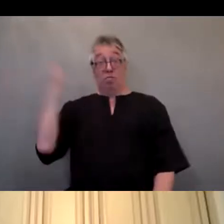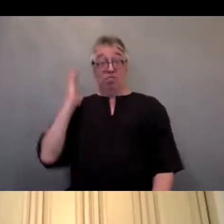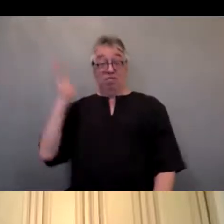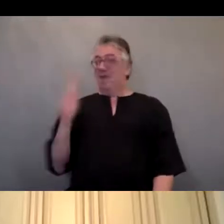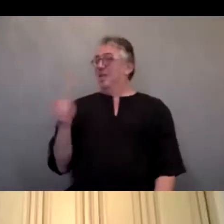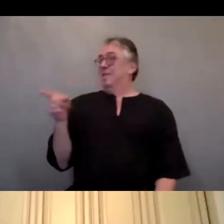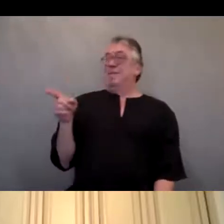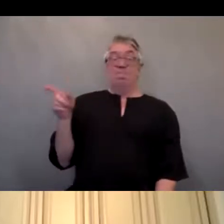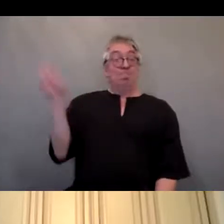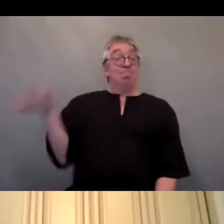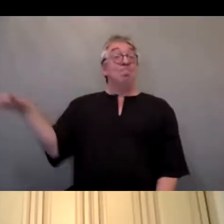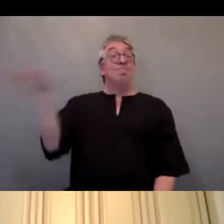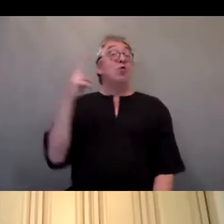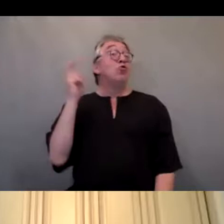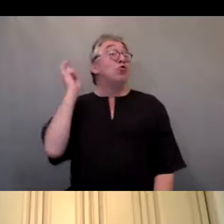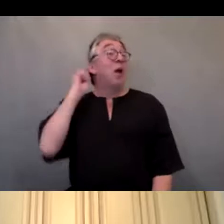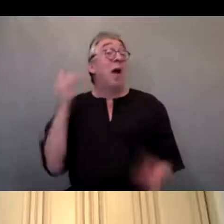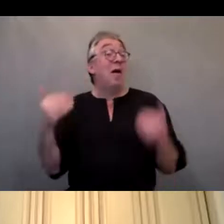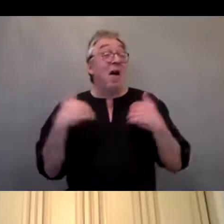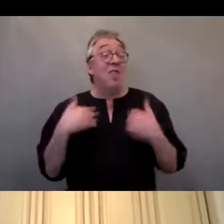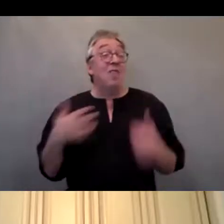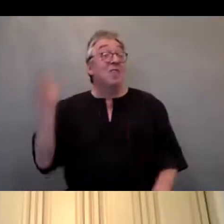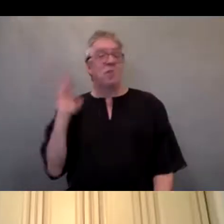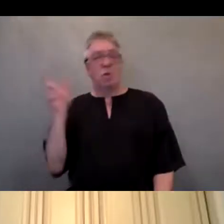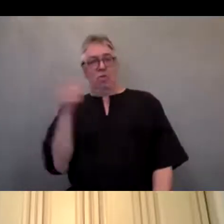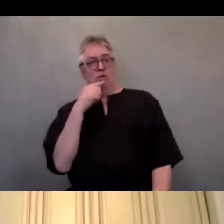weren't around. I could not get any kind of services. They thought a